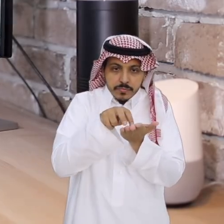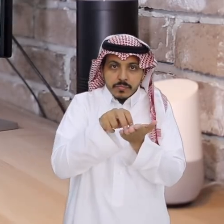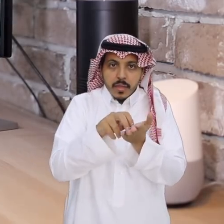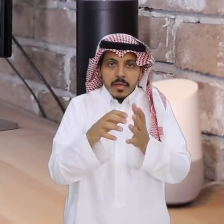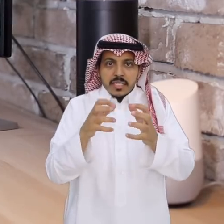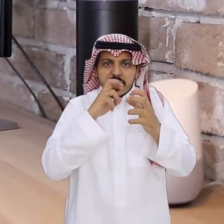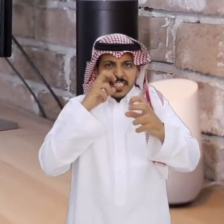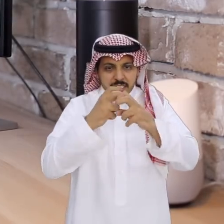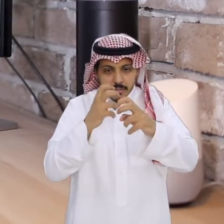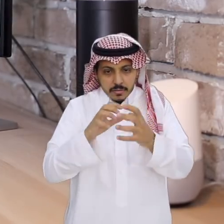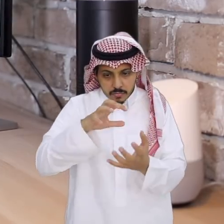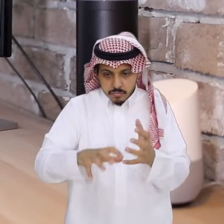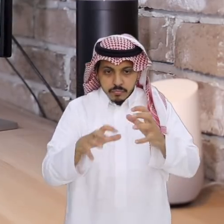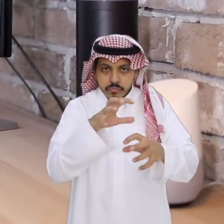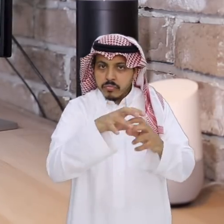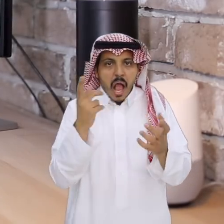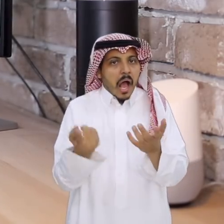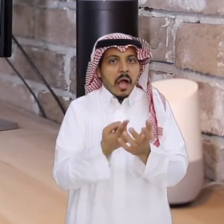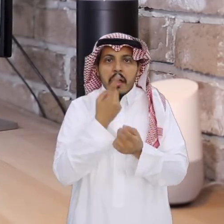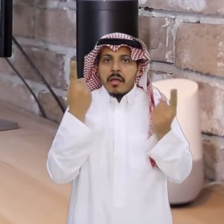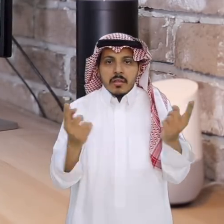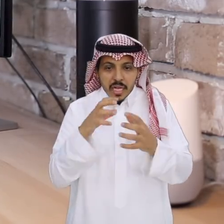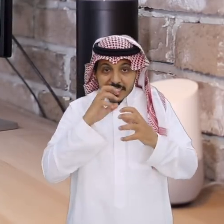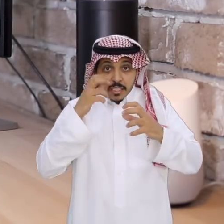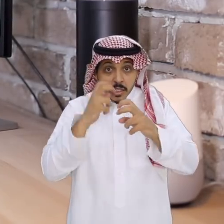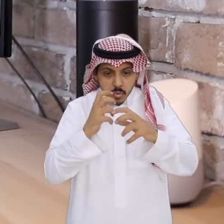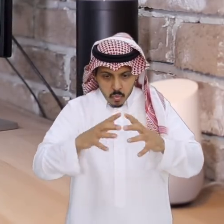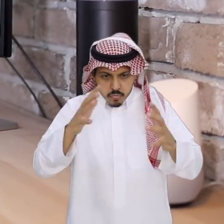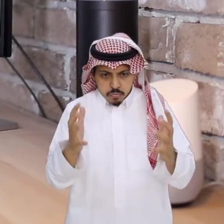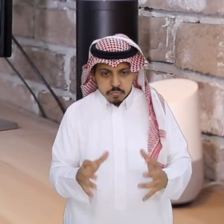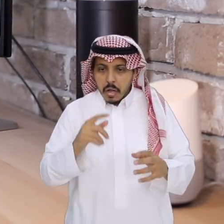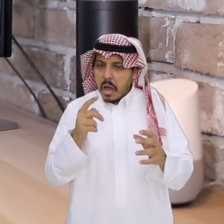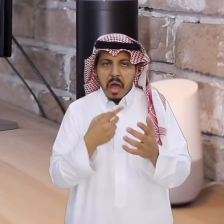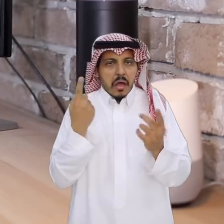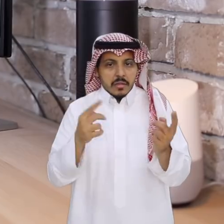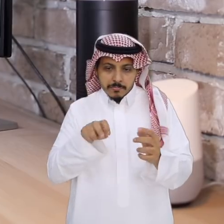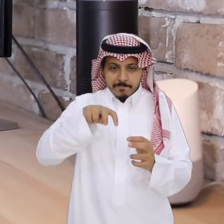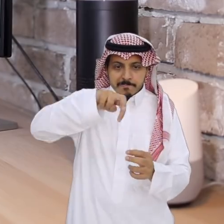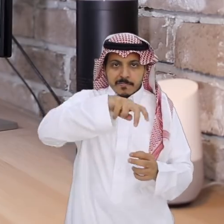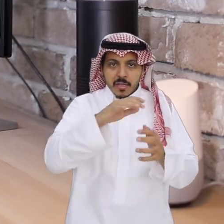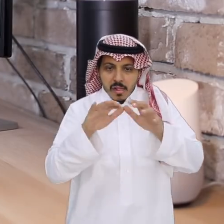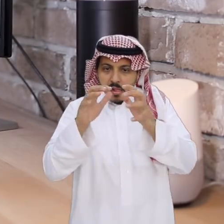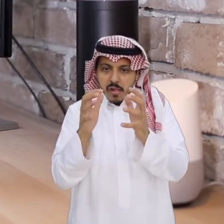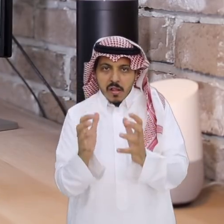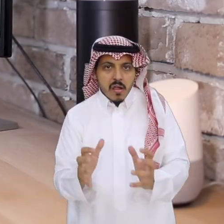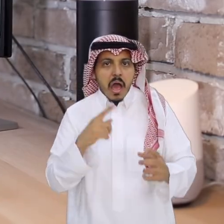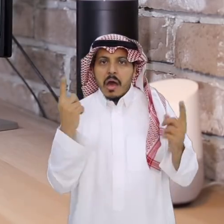it can walk over uneven surface.